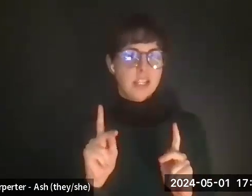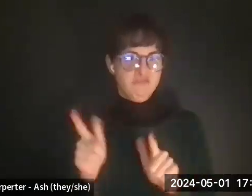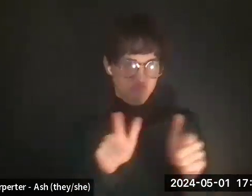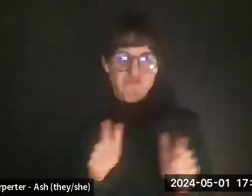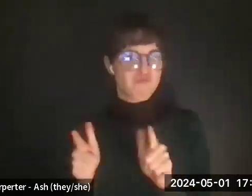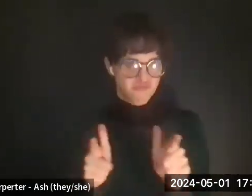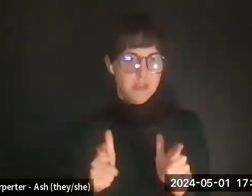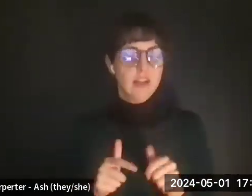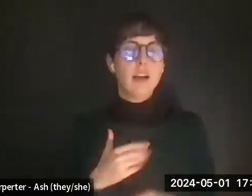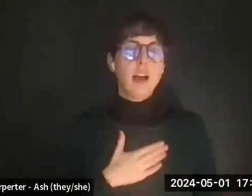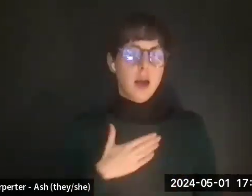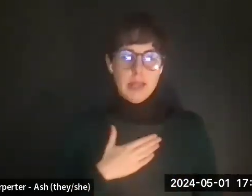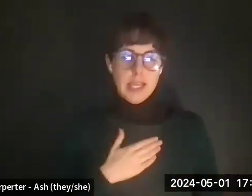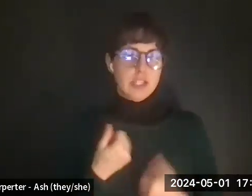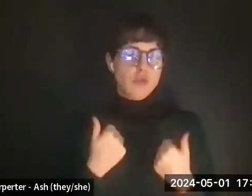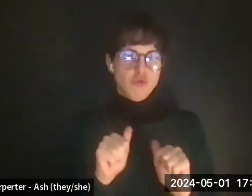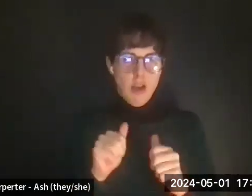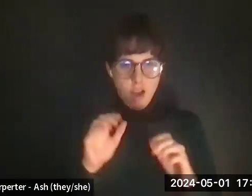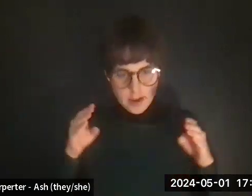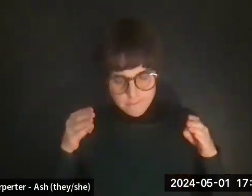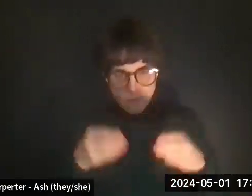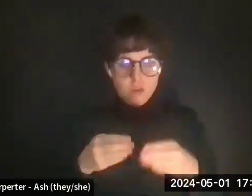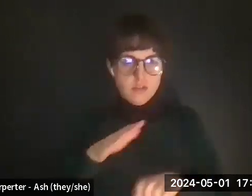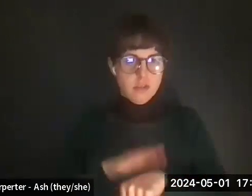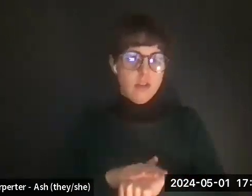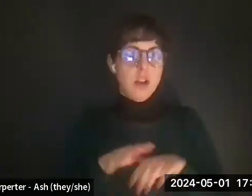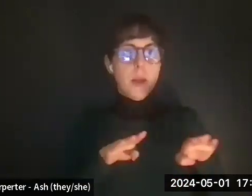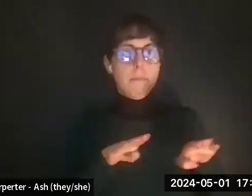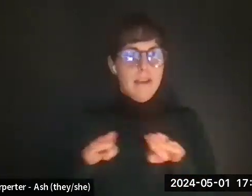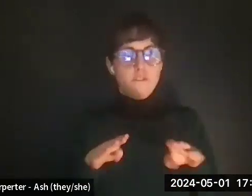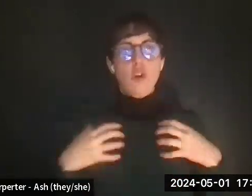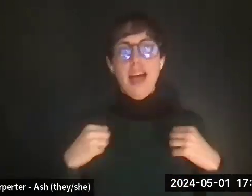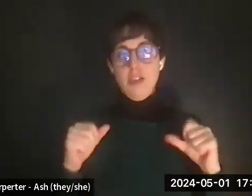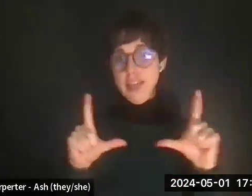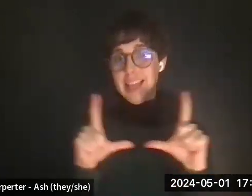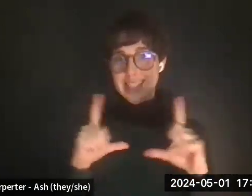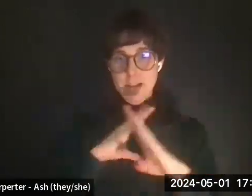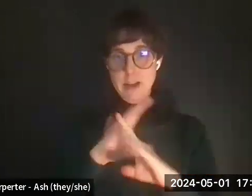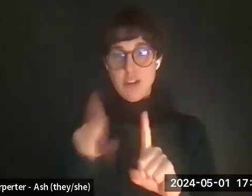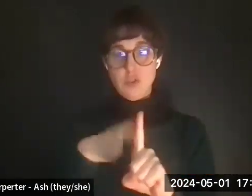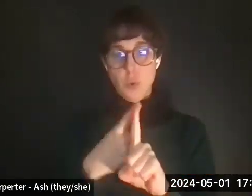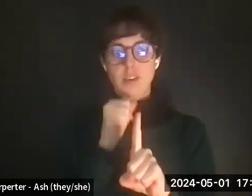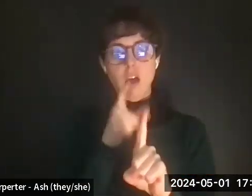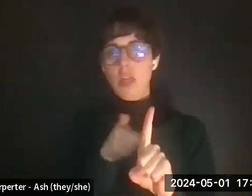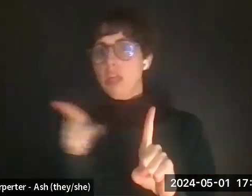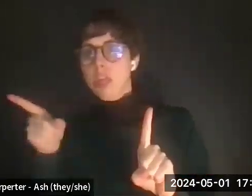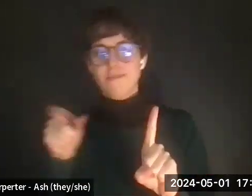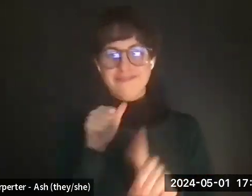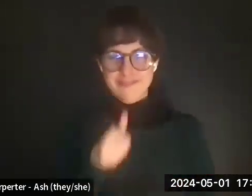of behavioral health licensing barriers. We will keep this slide up during the public comment period